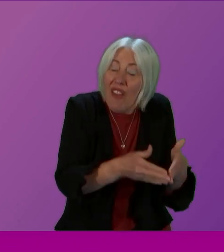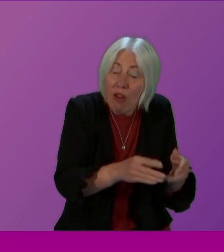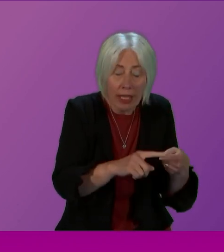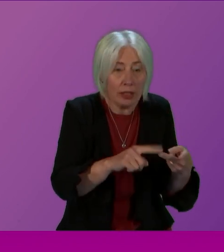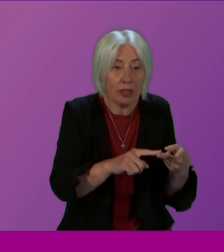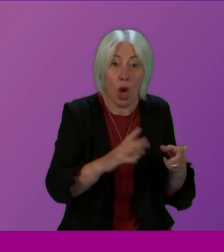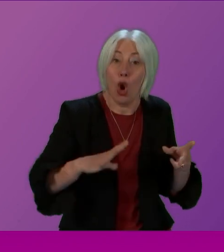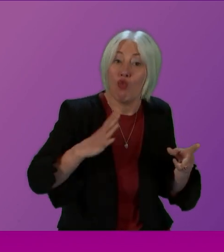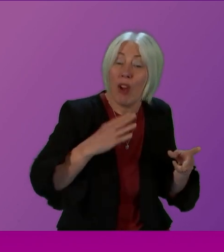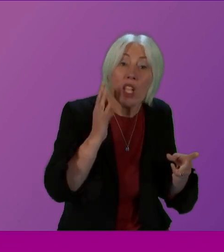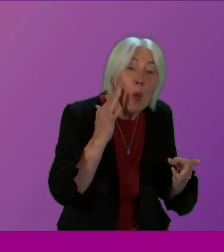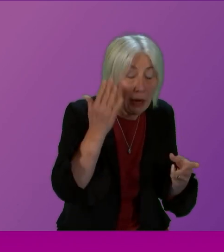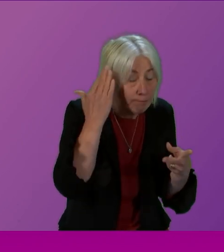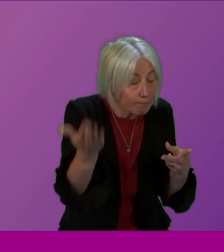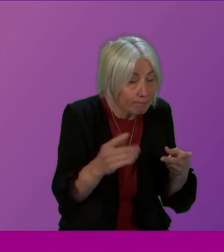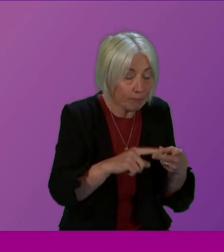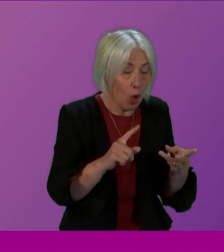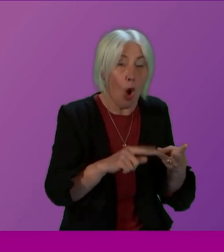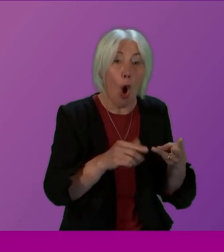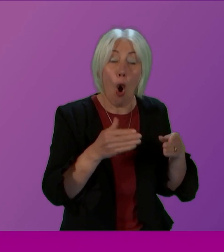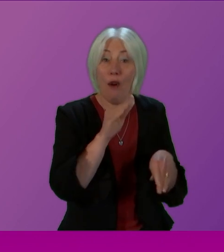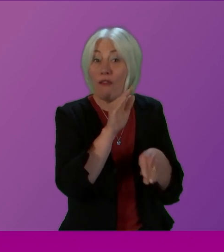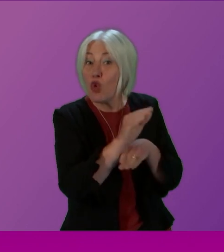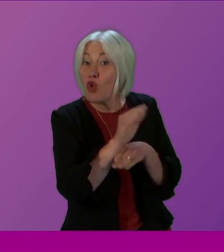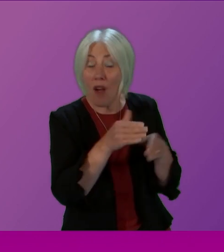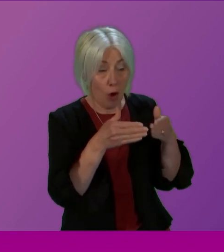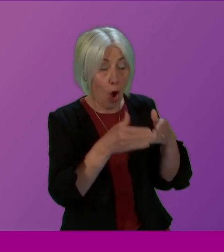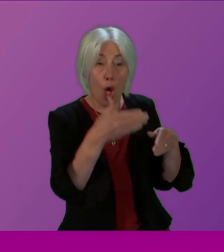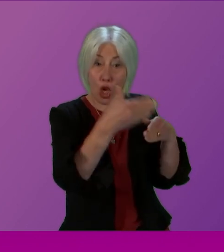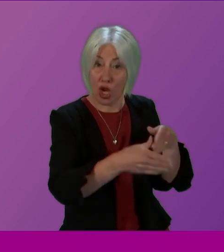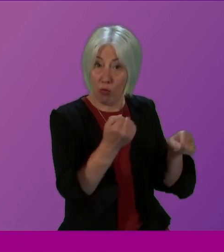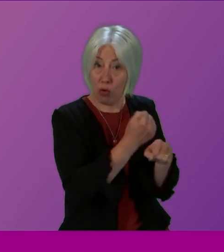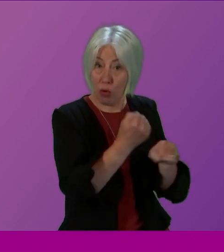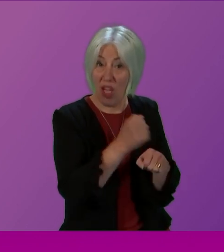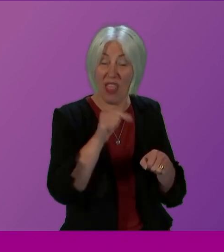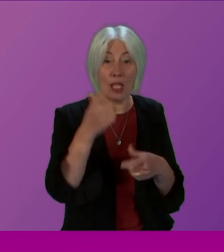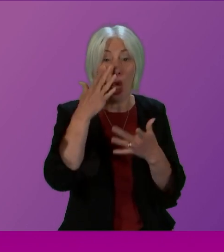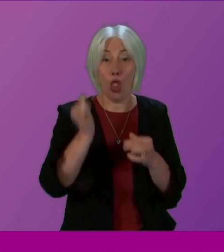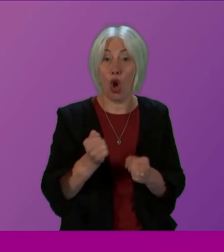or whether the shipyard has a viable future.” Those are the words of the Auditor General.